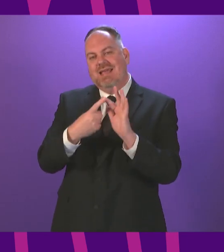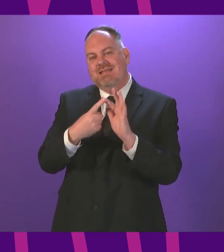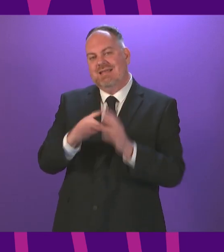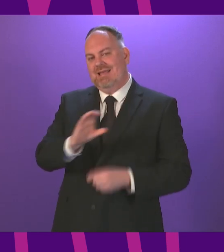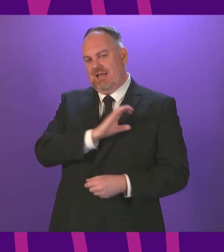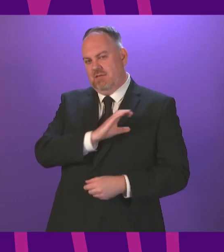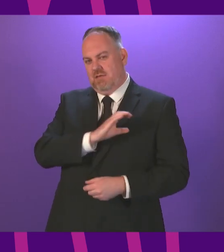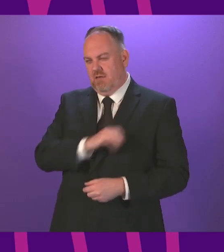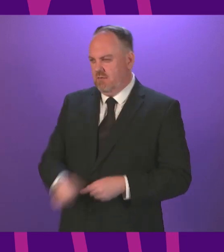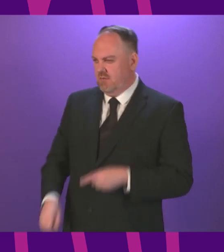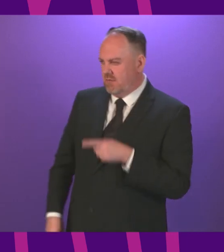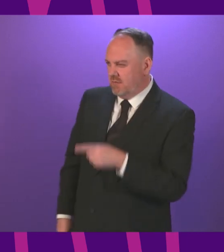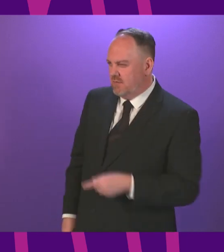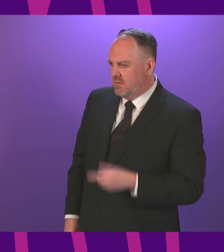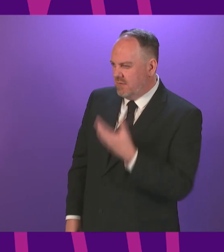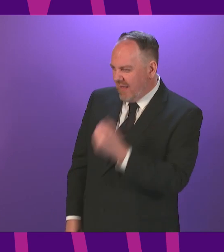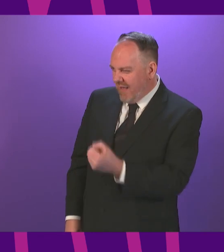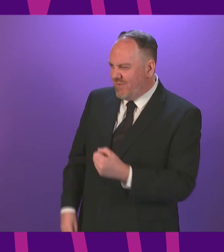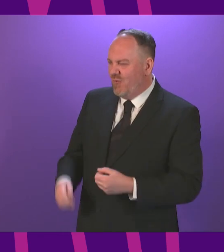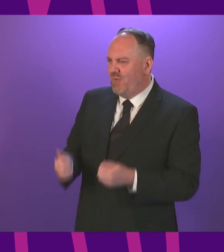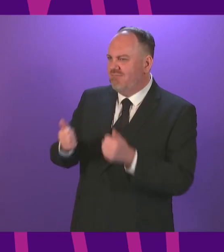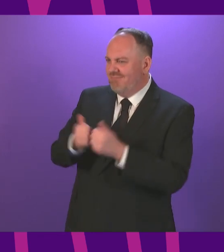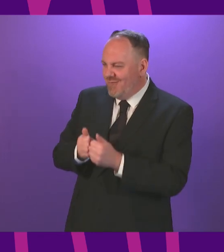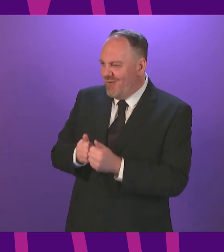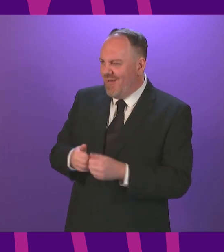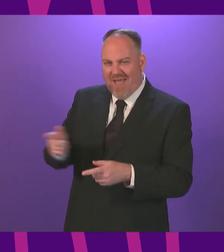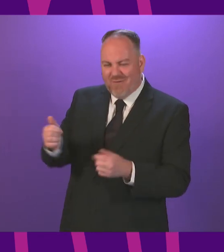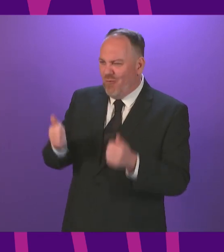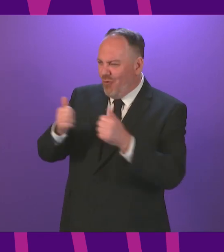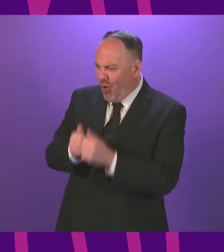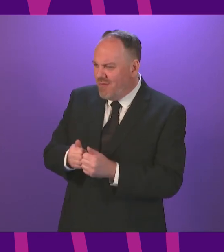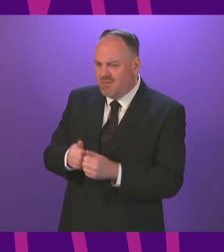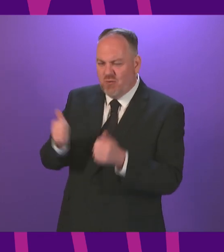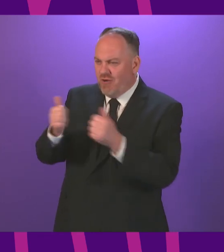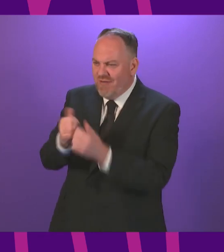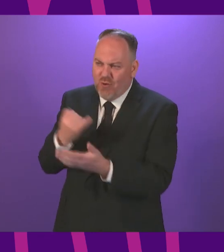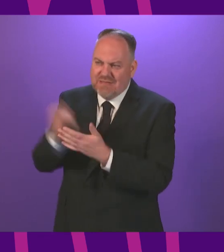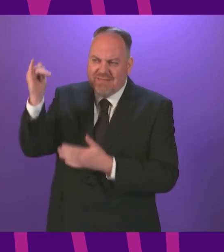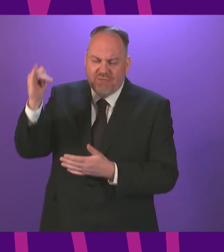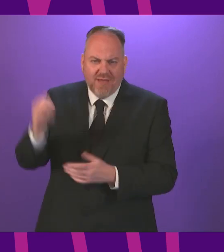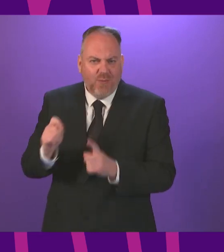and said, “Have you got it or are you against it?” Then he bounced off again. The engagement was only